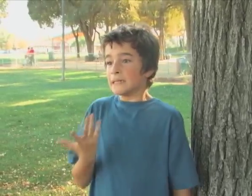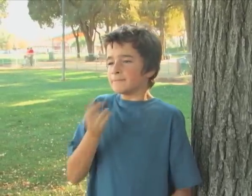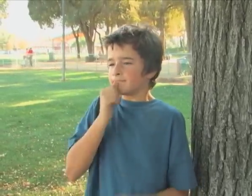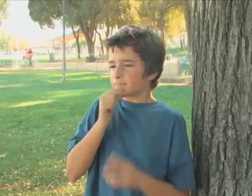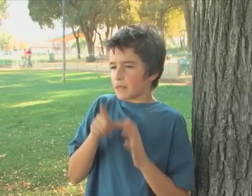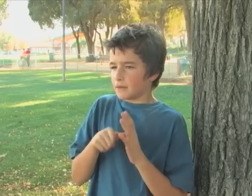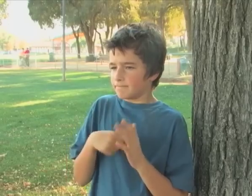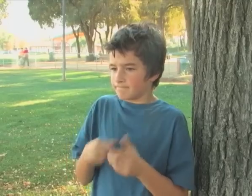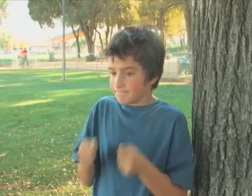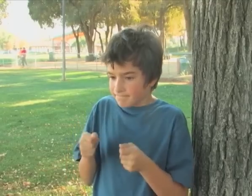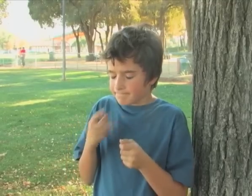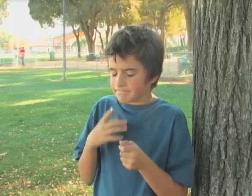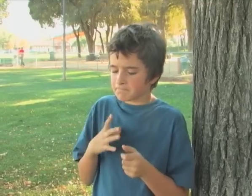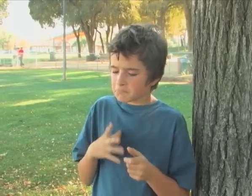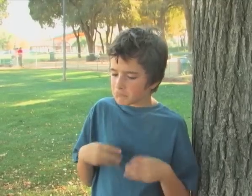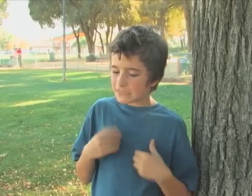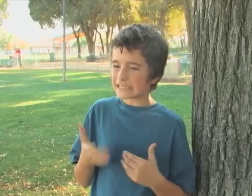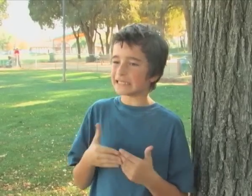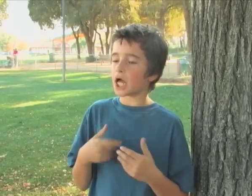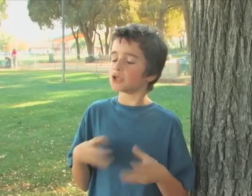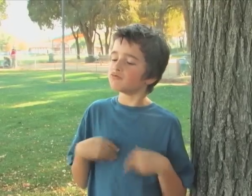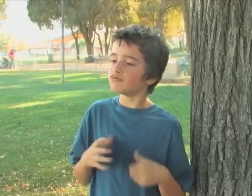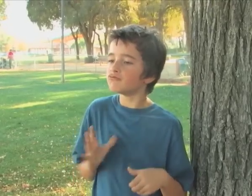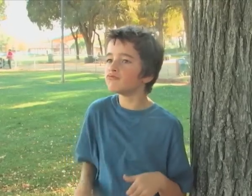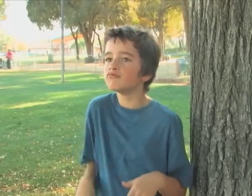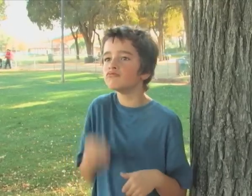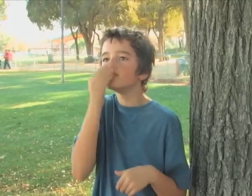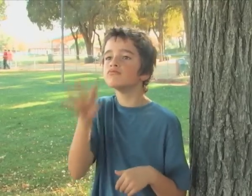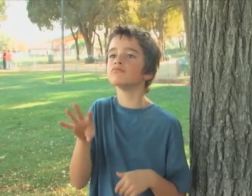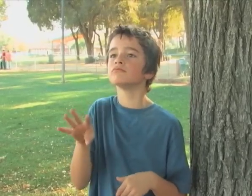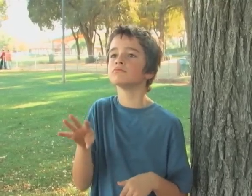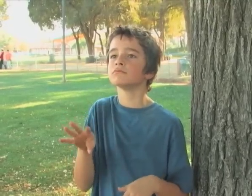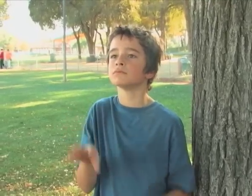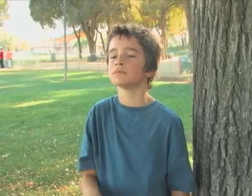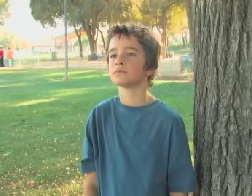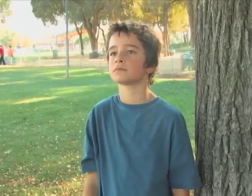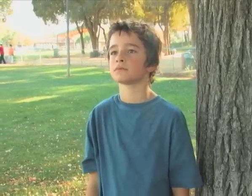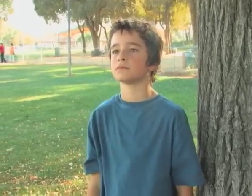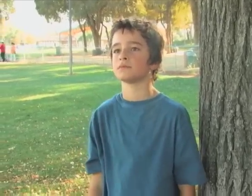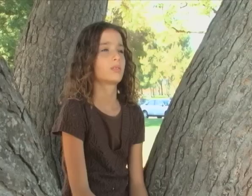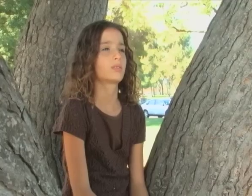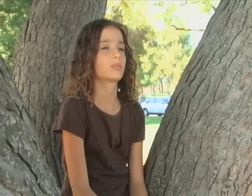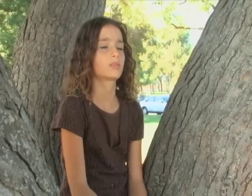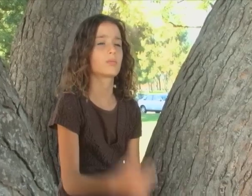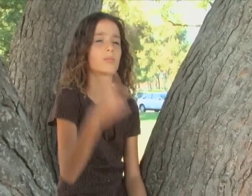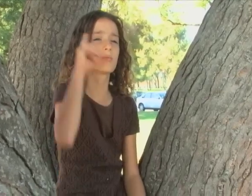I KNOW I NEED TO HAVE PATIENCE AND WAIT UNTIL LATER. THEN IT MIGHT NOT BE SUCH A BIG DEAL TO ME.